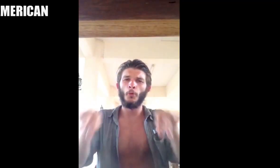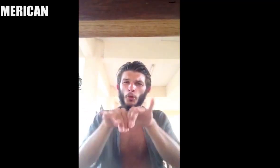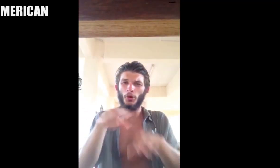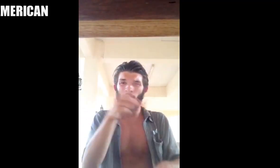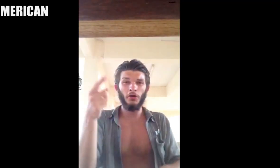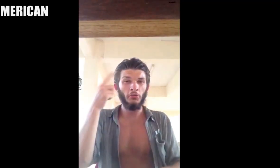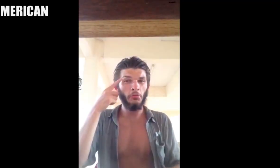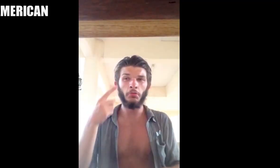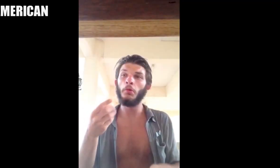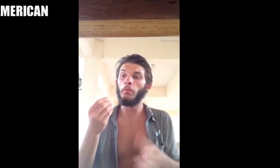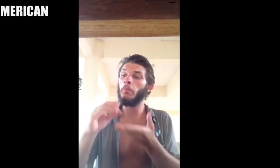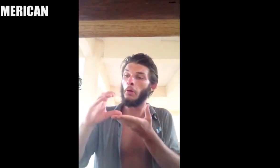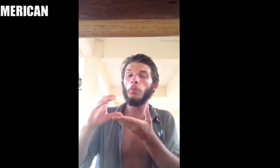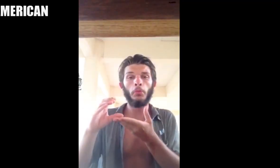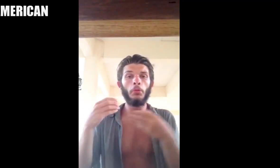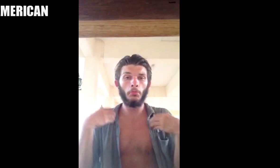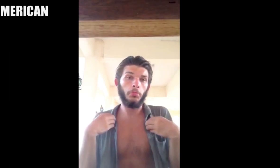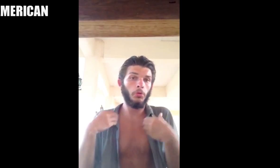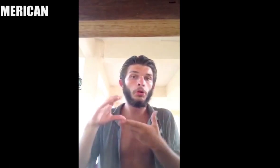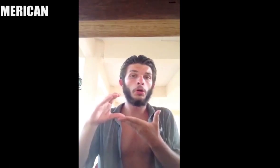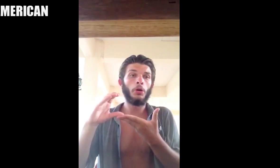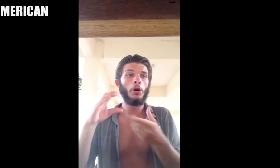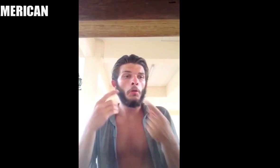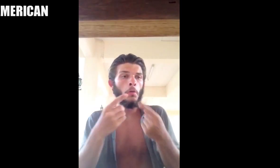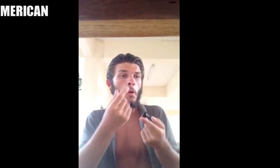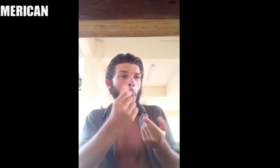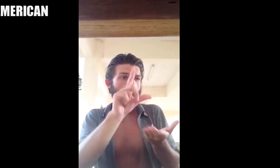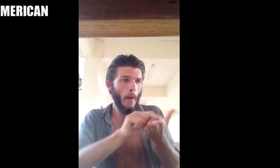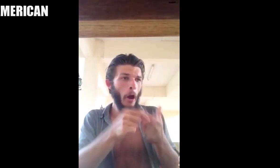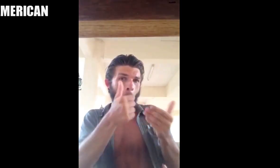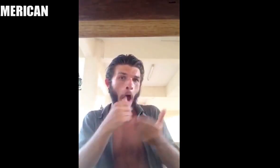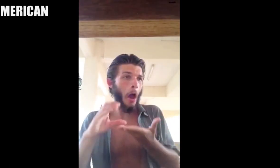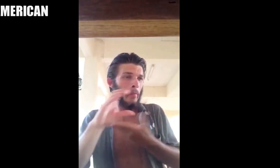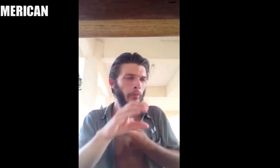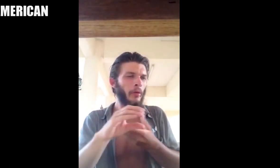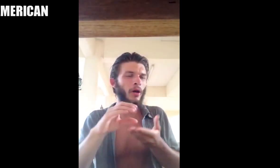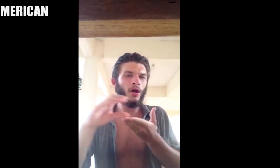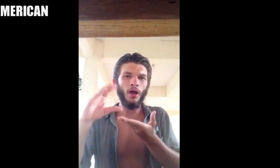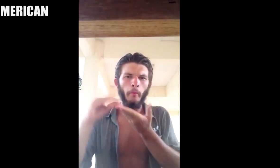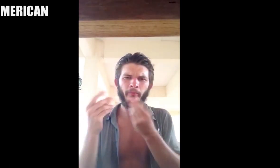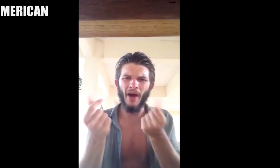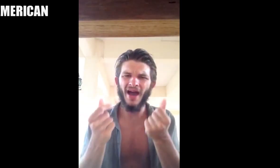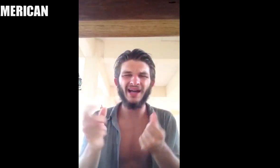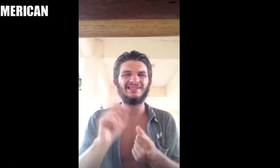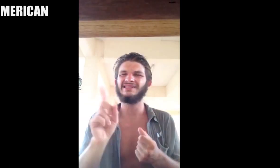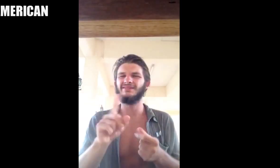When you're traveling, try to negotiate with costs as you don't want your funds to be depleted quickly.